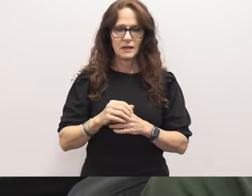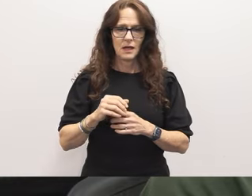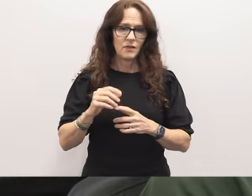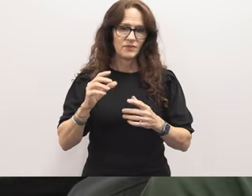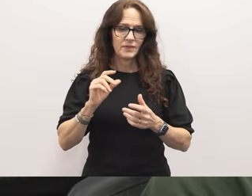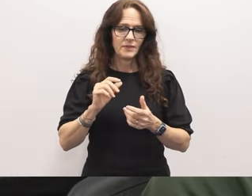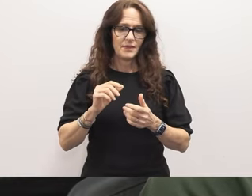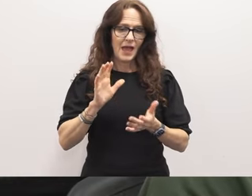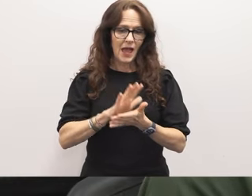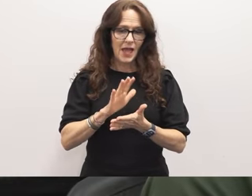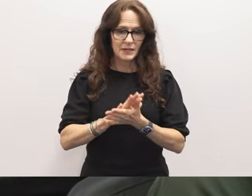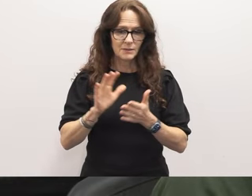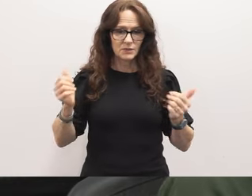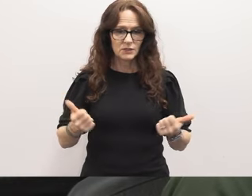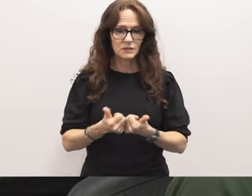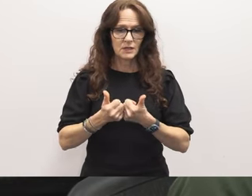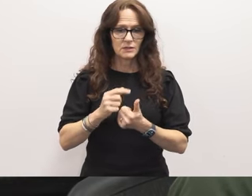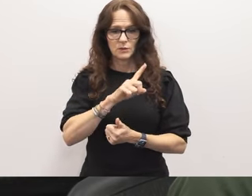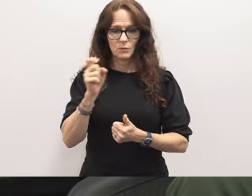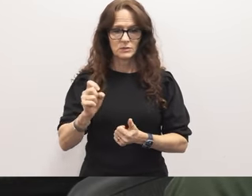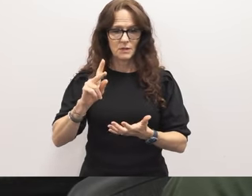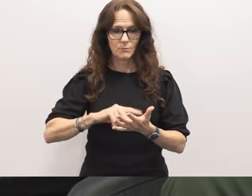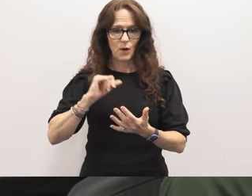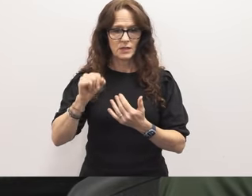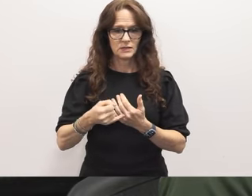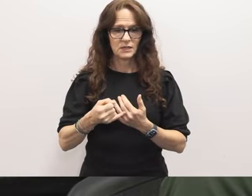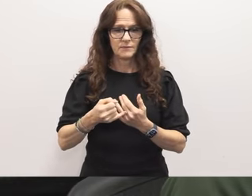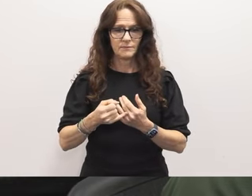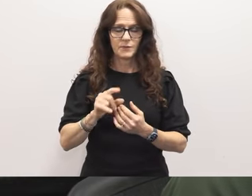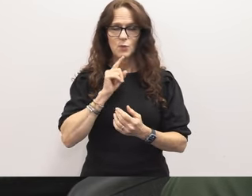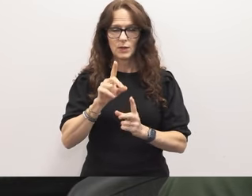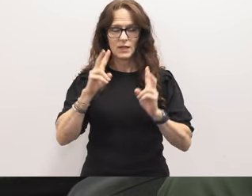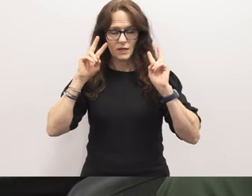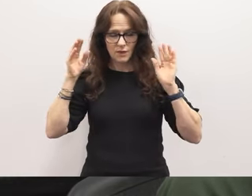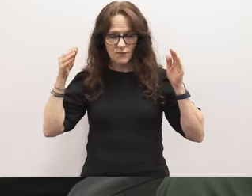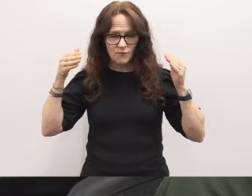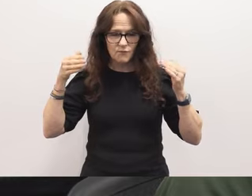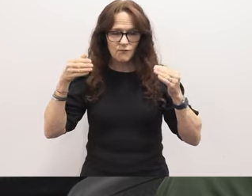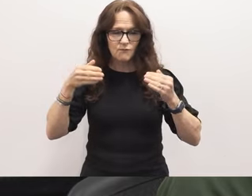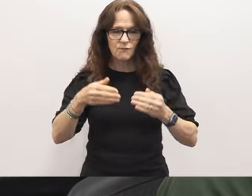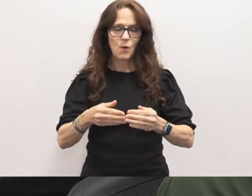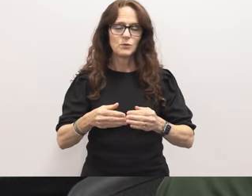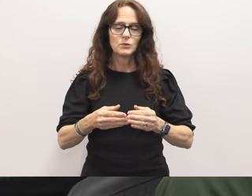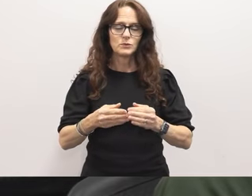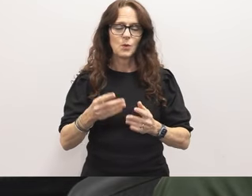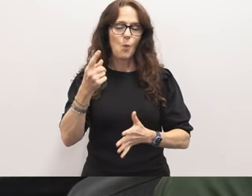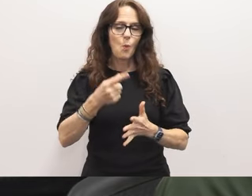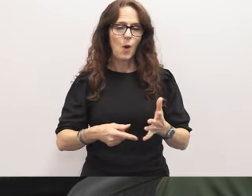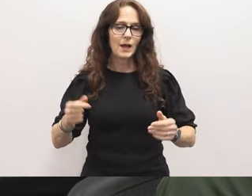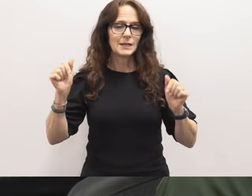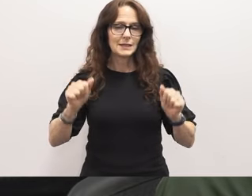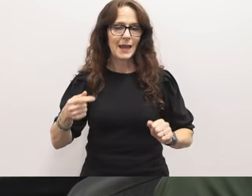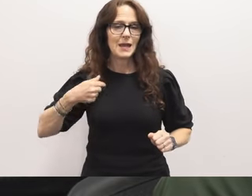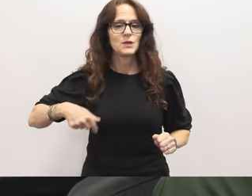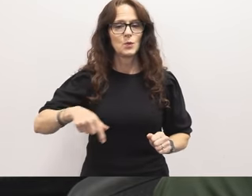questions, and projects. Really defined and honed in on what can we do to meet their needs?